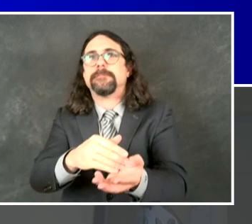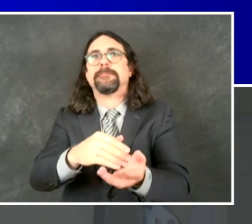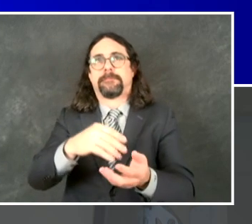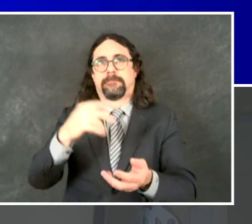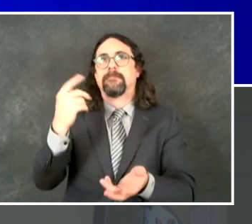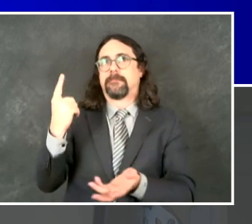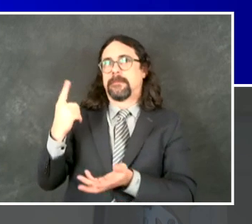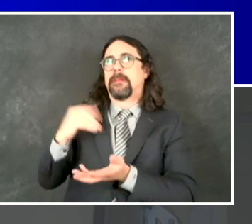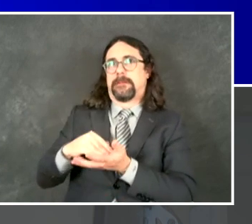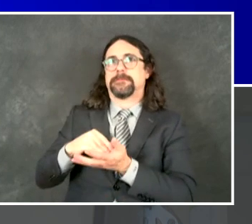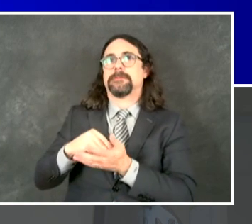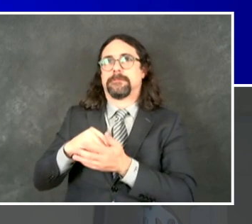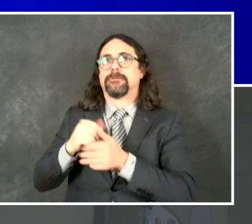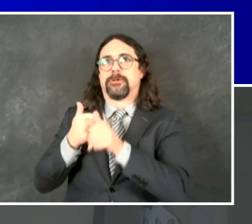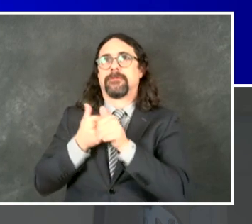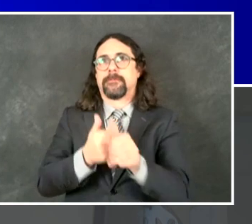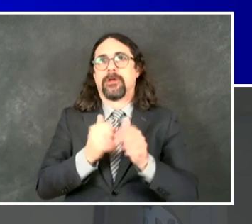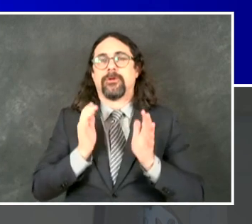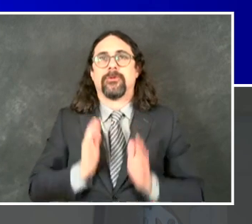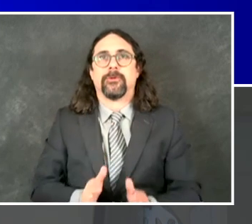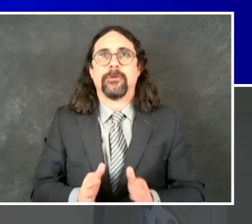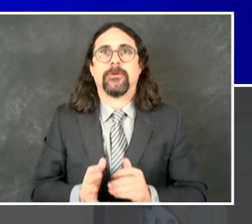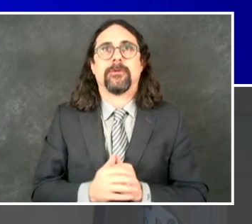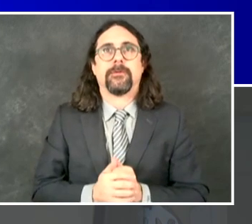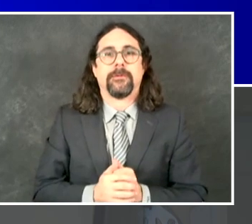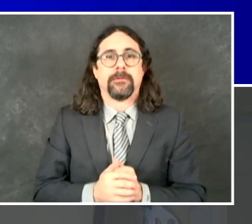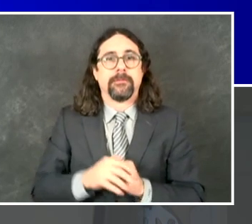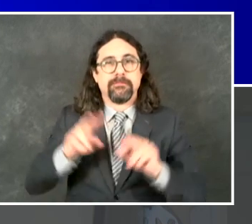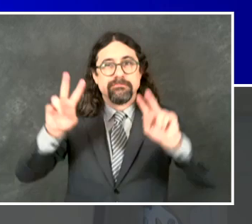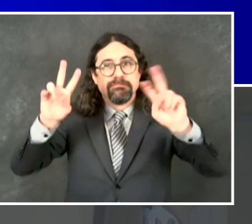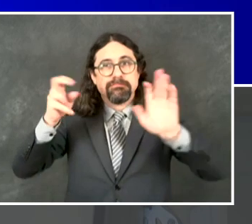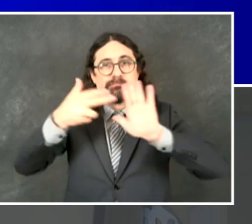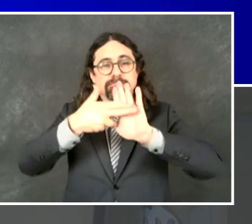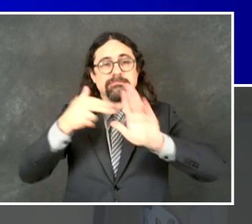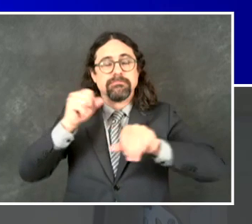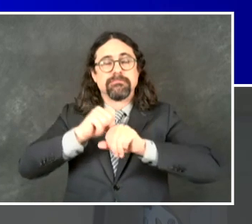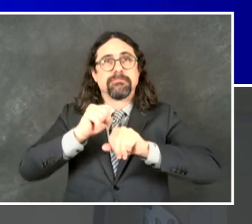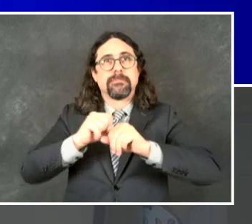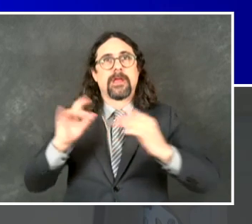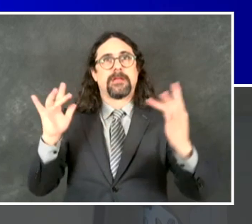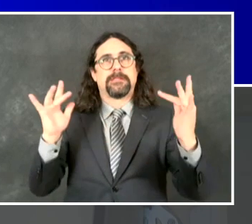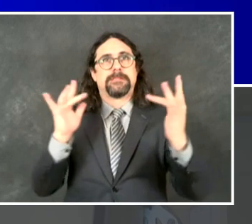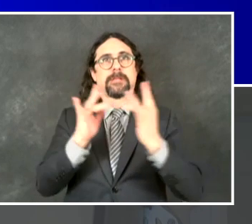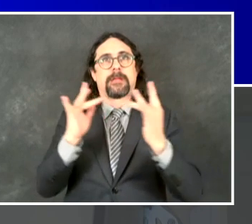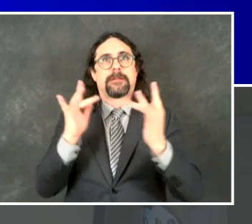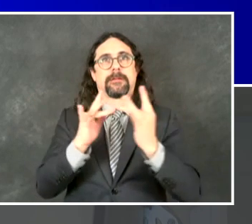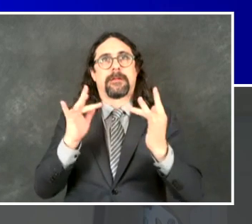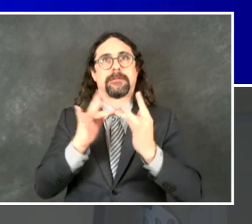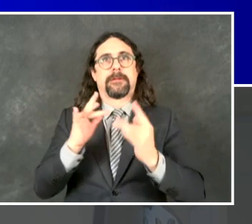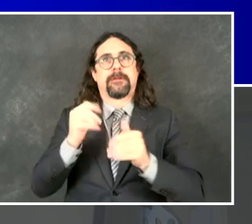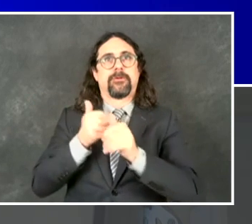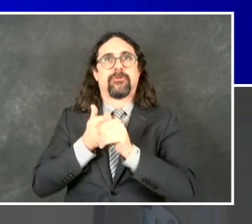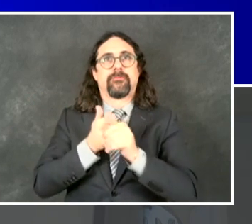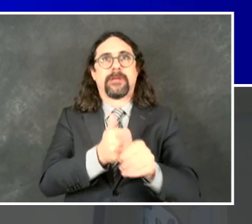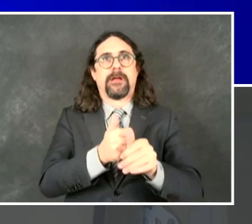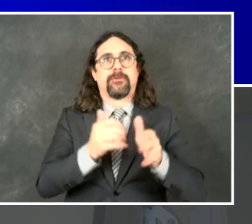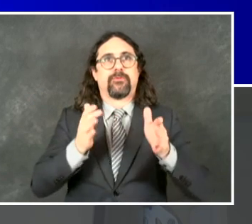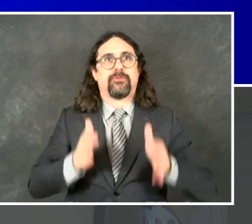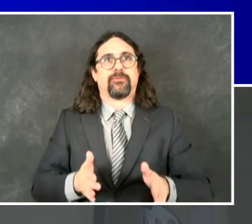COMPLEMENT THIS WORK AS WELL, BUT RIGHT NOW, WE NEED 1,000 NEW NCOTACT TRACERS.